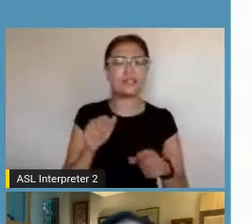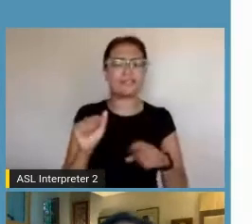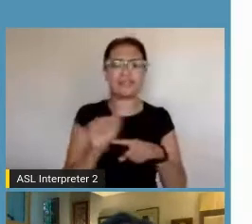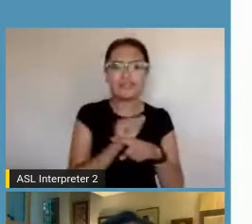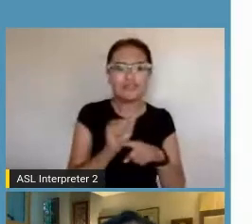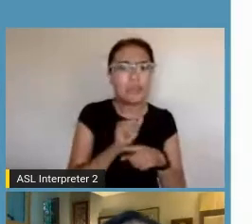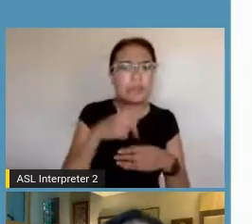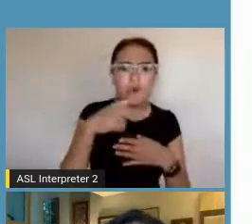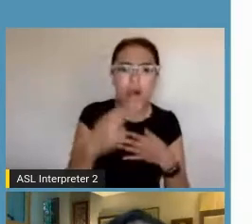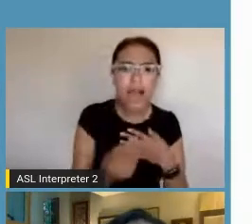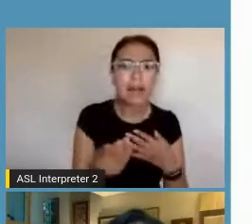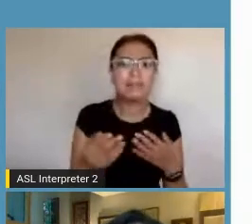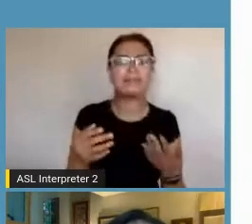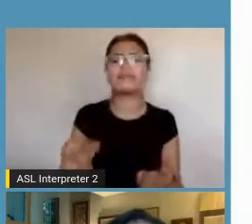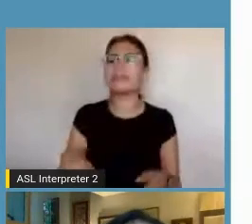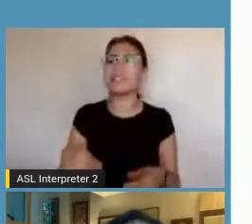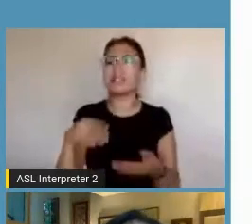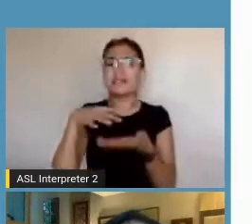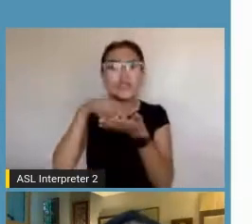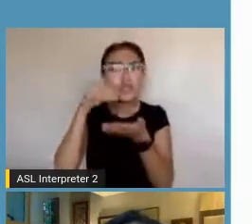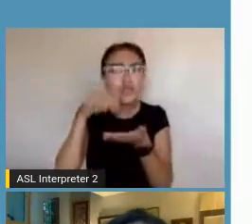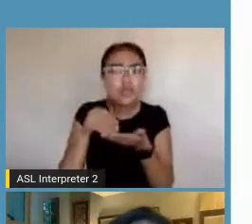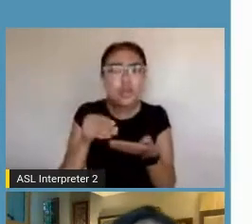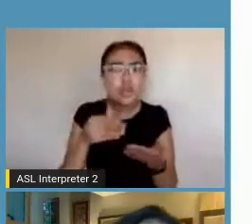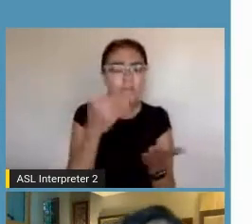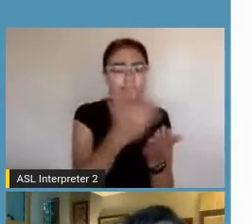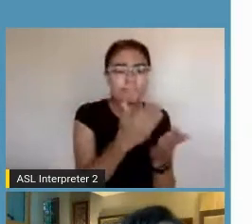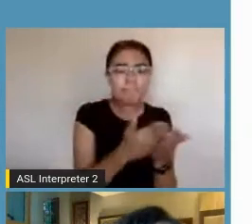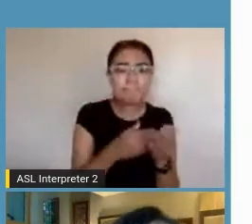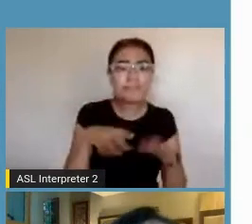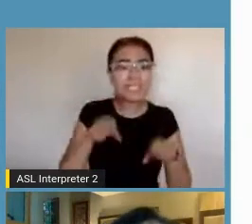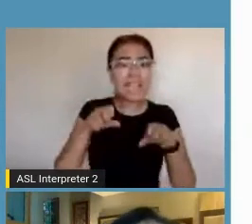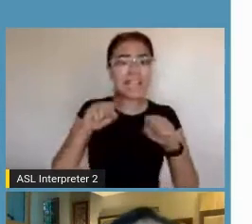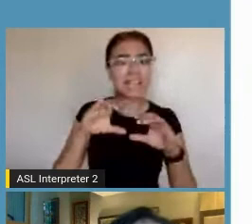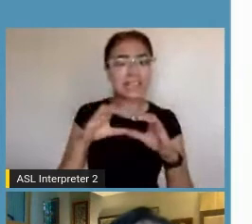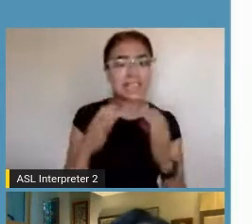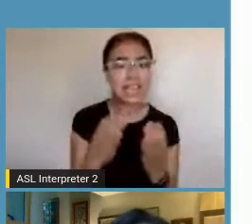it's a really really interesting organization and I believe they are based out of Atlanta.